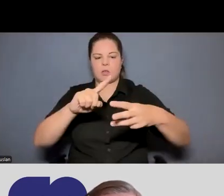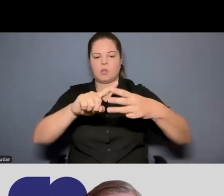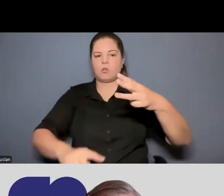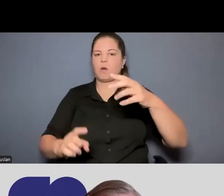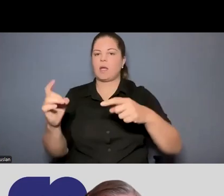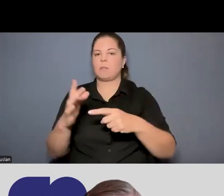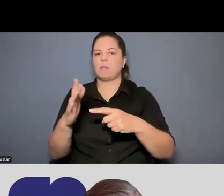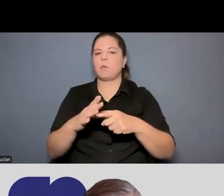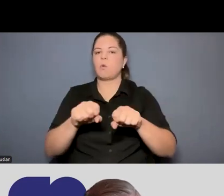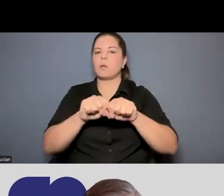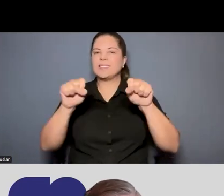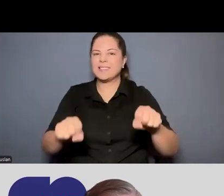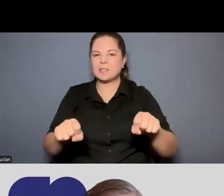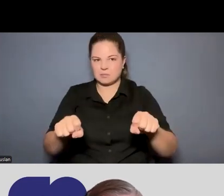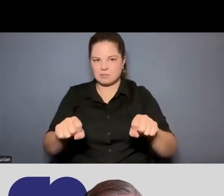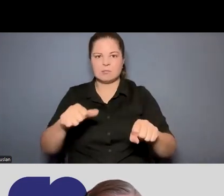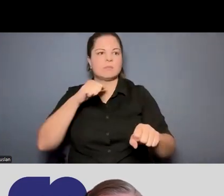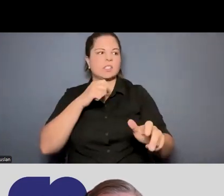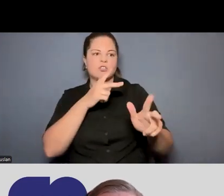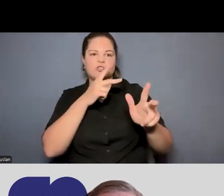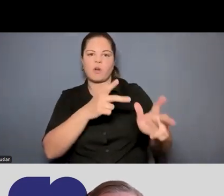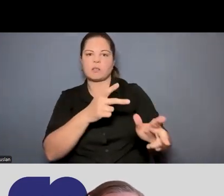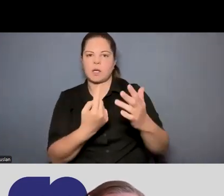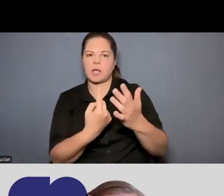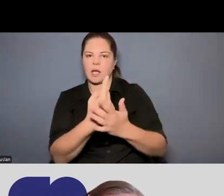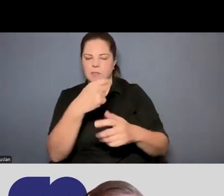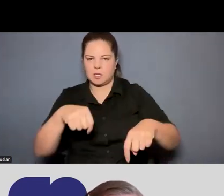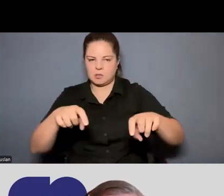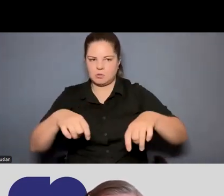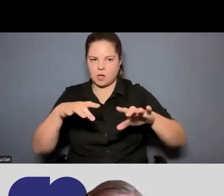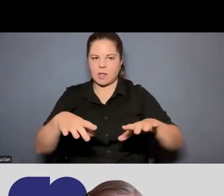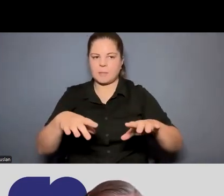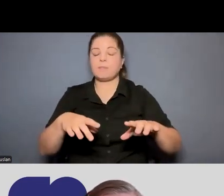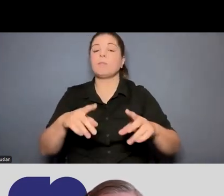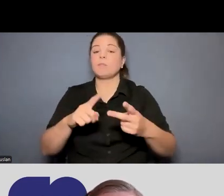with workplace sexual harassment in Australia; The Human Rights and Antidiscrimination laws,